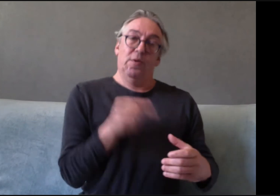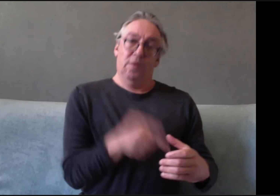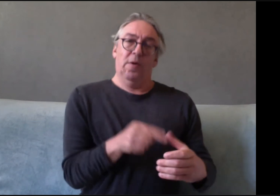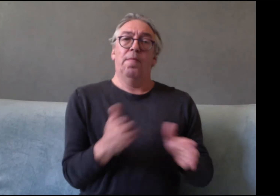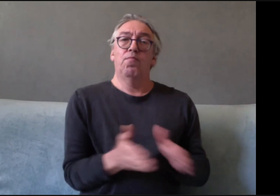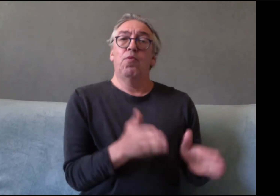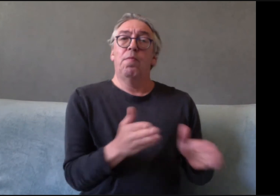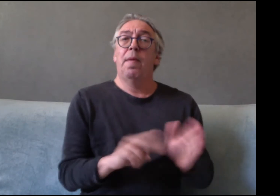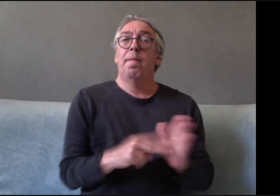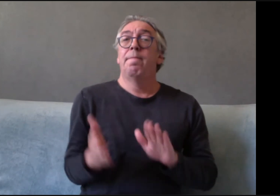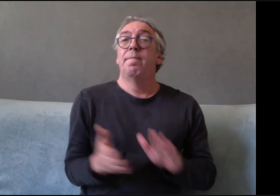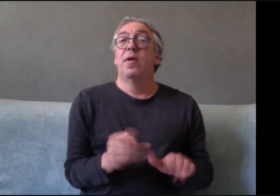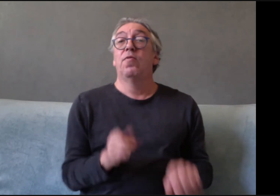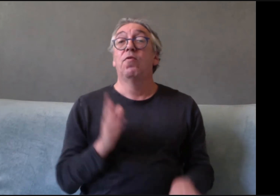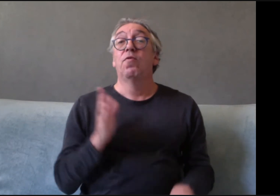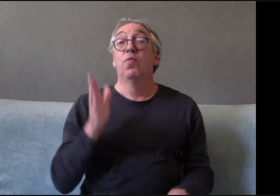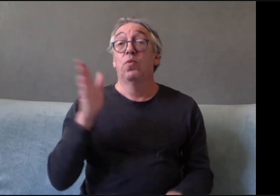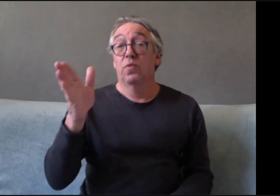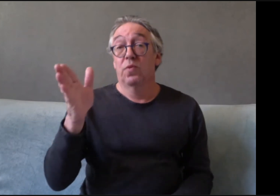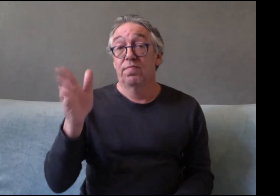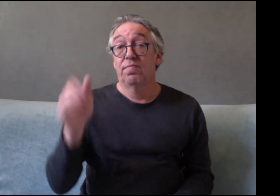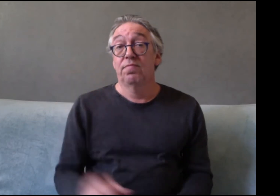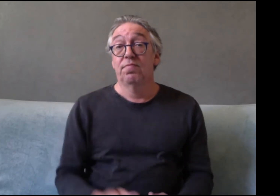I want to stress two main issues